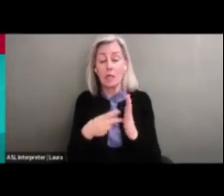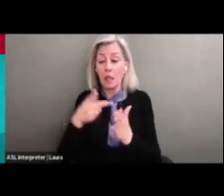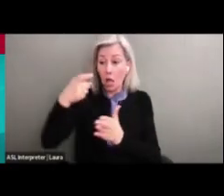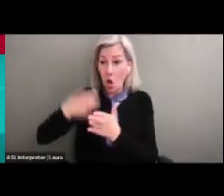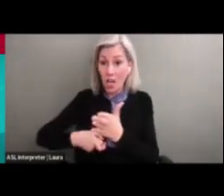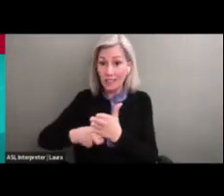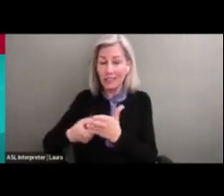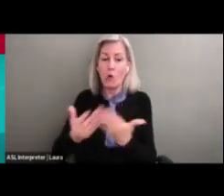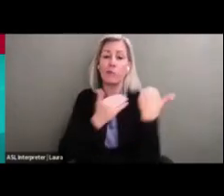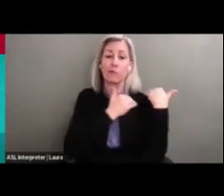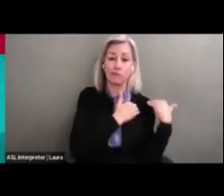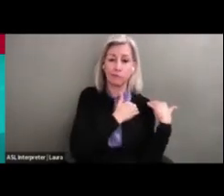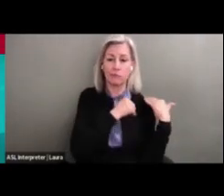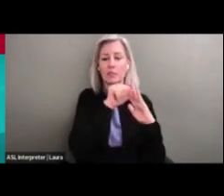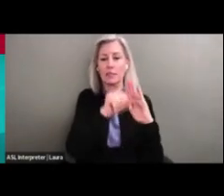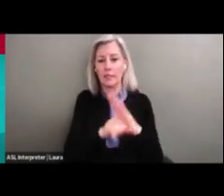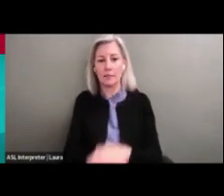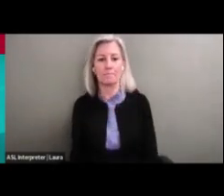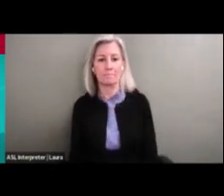It changes how some states finance Medicaid.